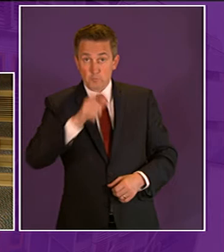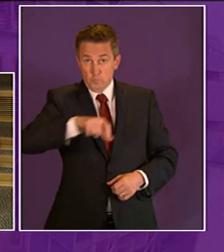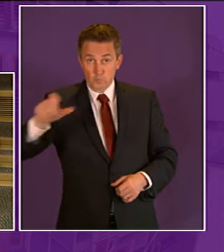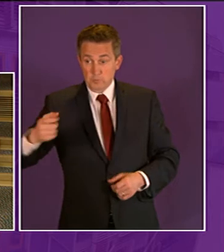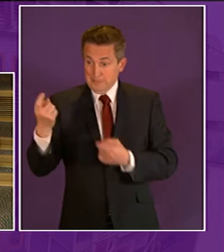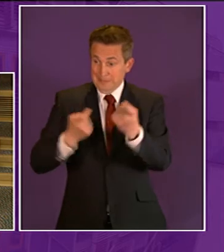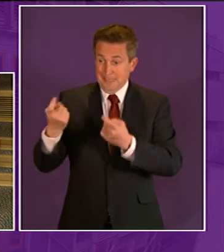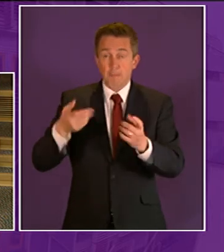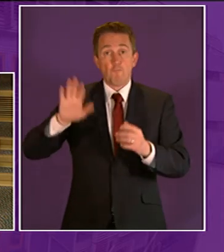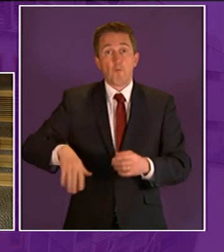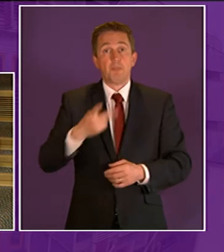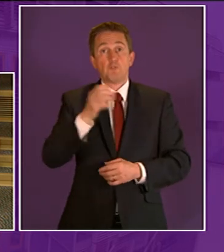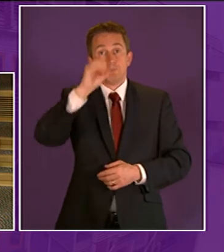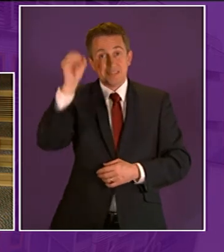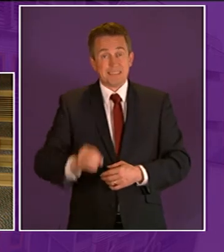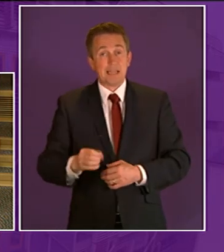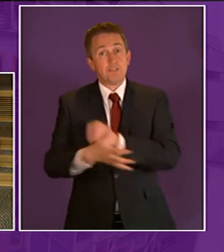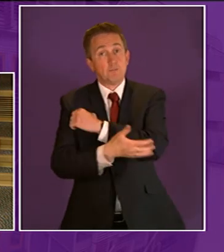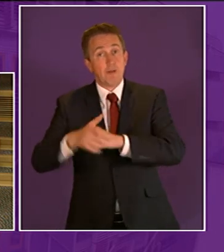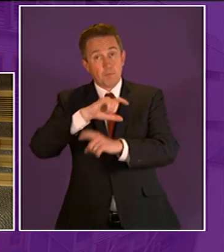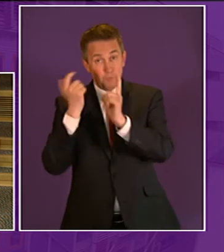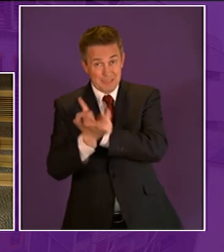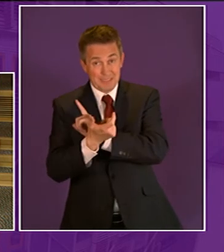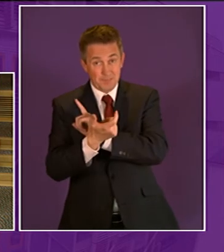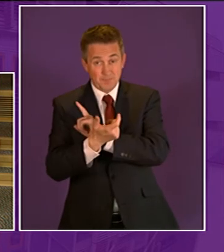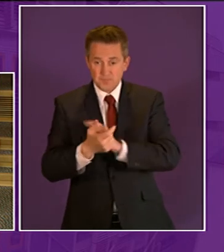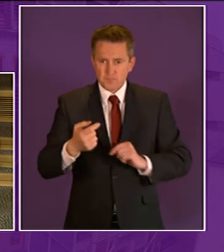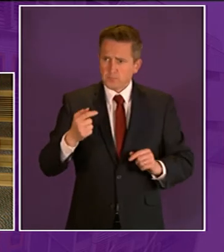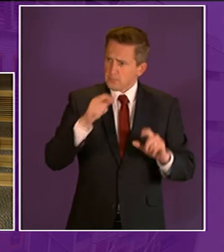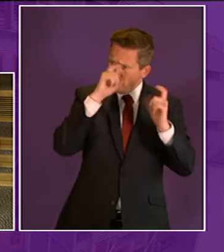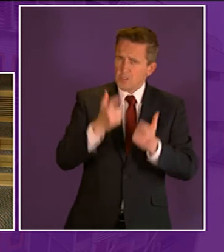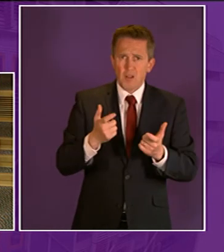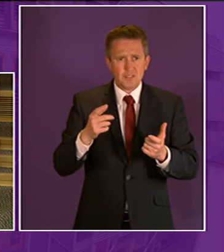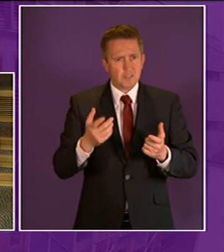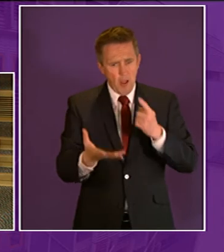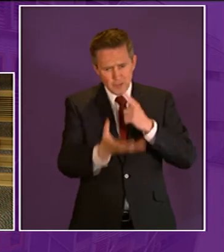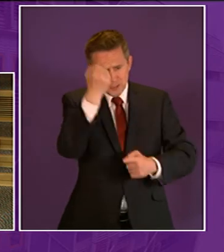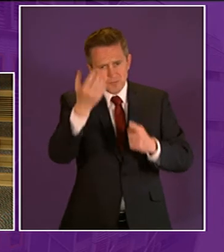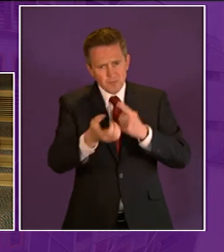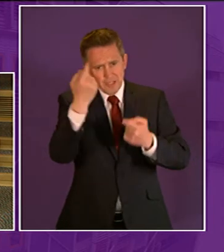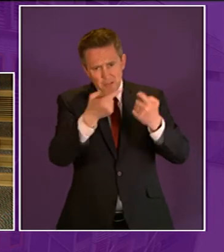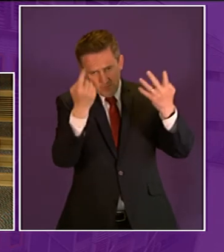the 20 per cent most deprived communities. Those are real achievements, of which our colleges can be proud.